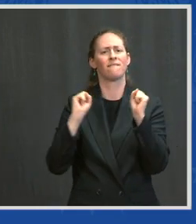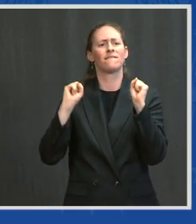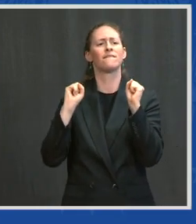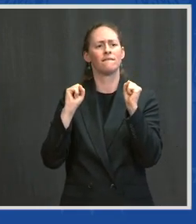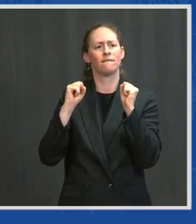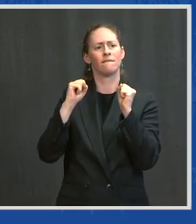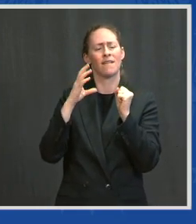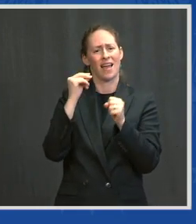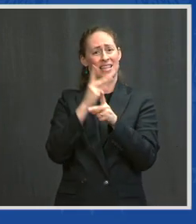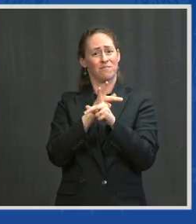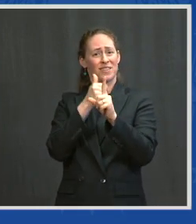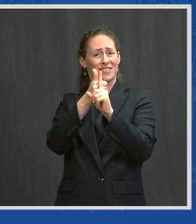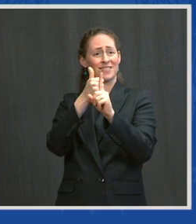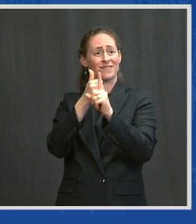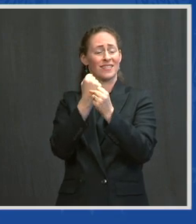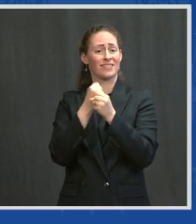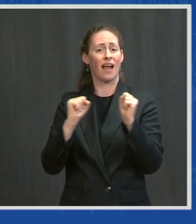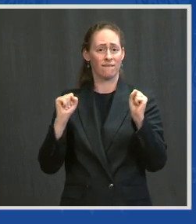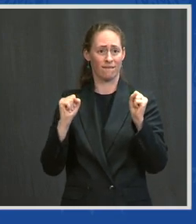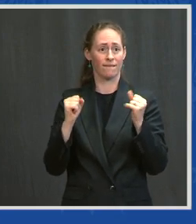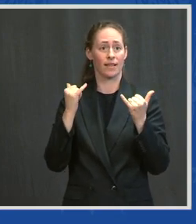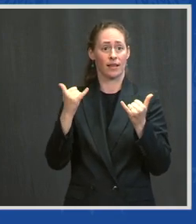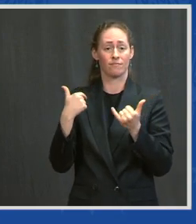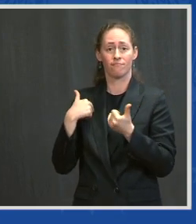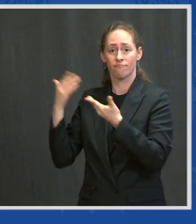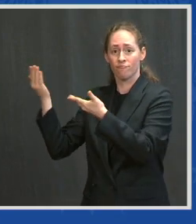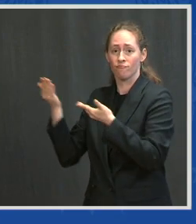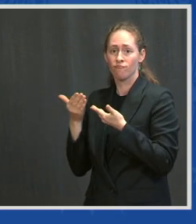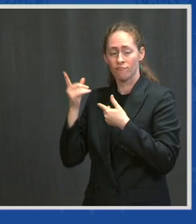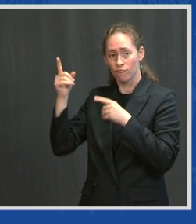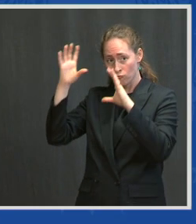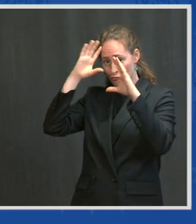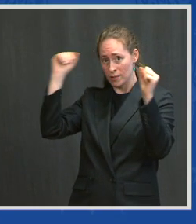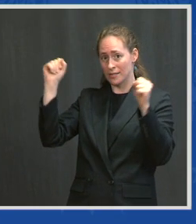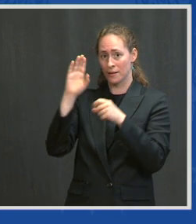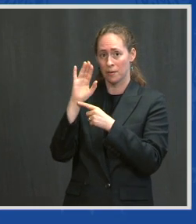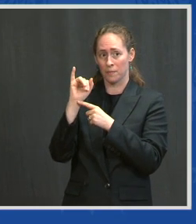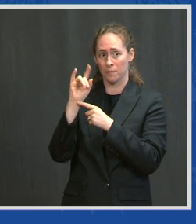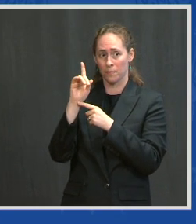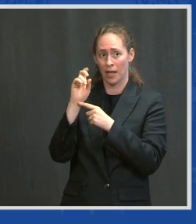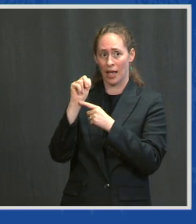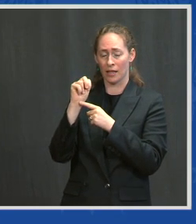I would now like to introduce President Biden, who has emphasized the importance of this issue